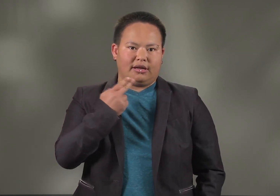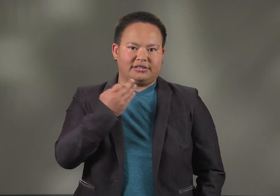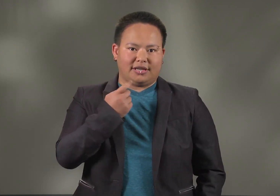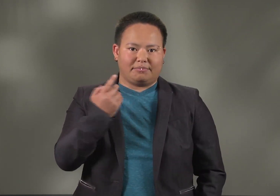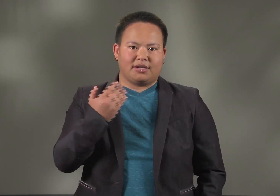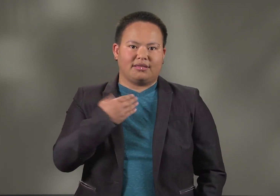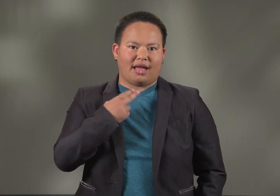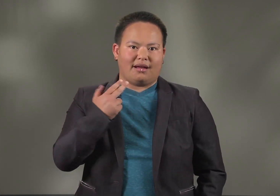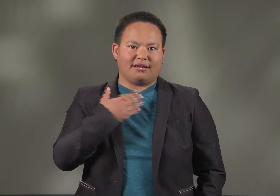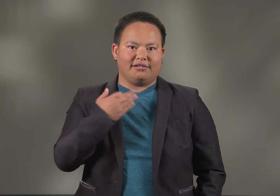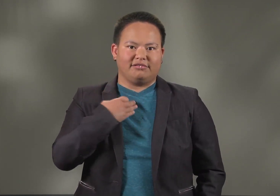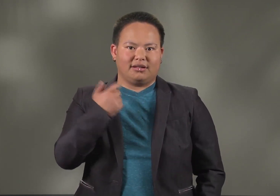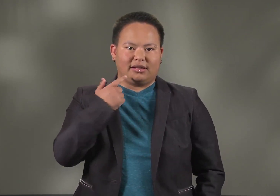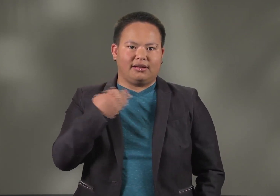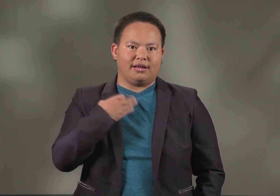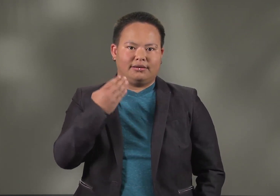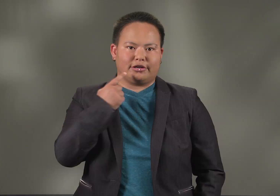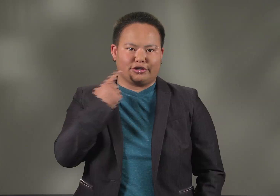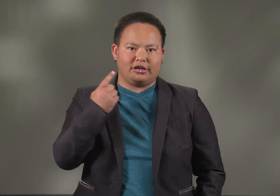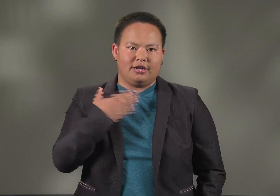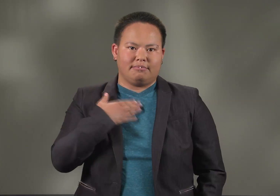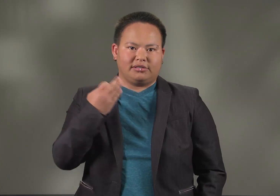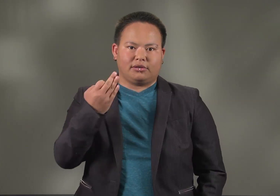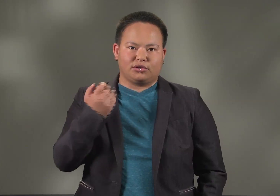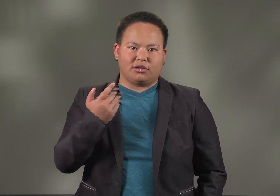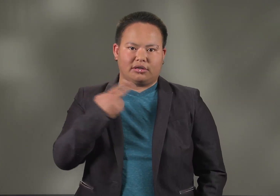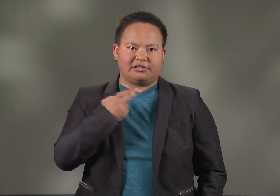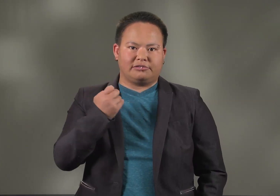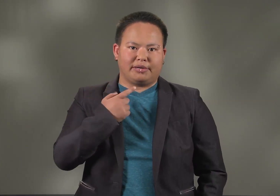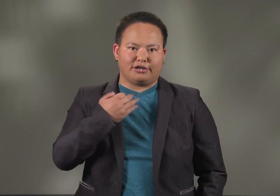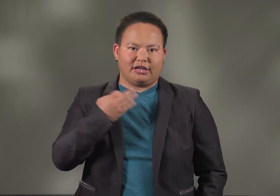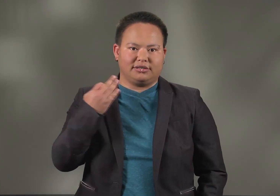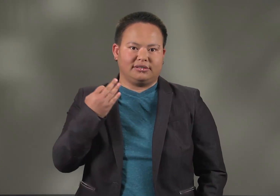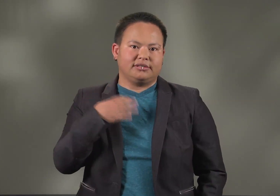except that it really hindered my social experience.